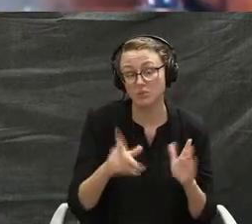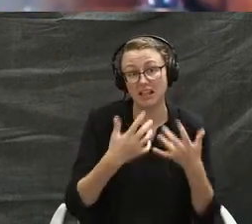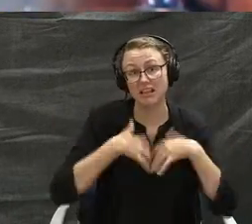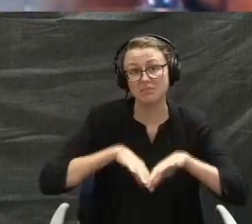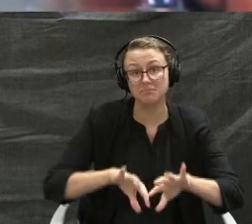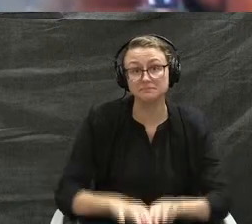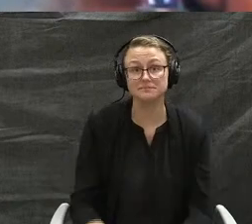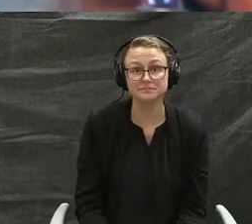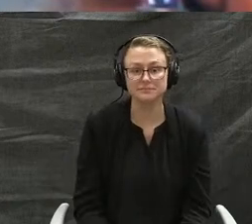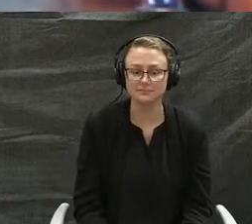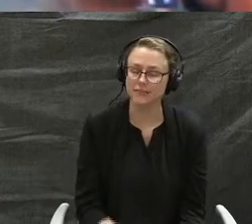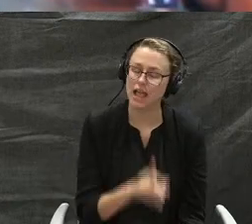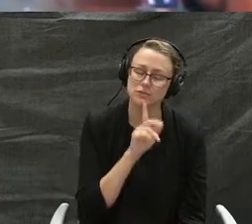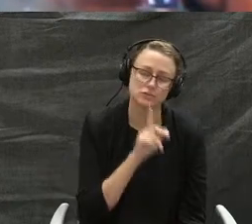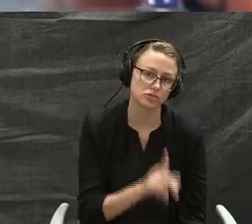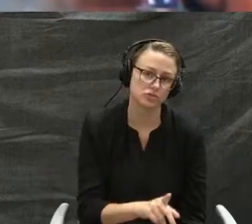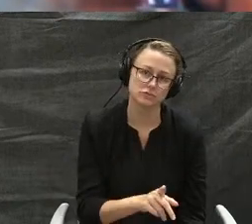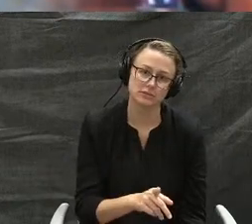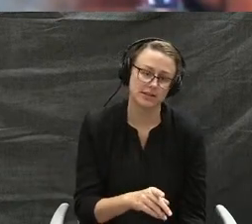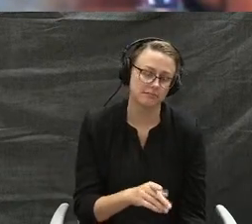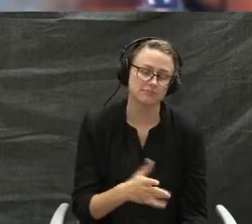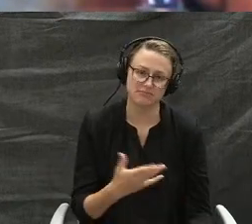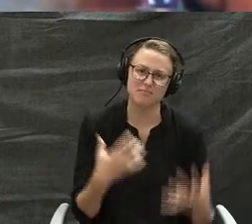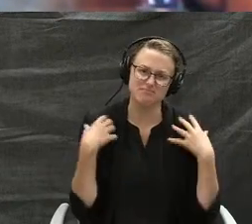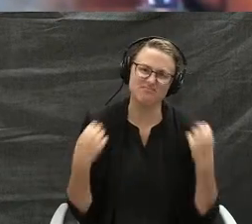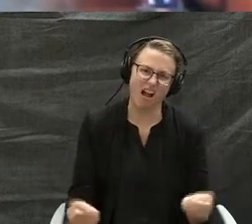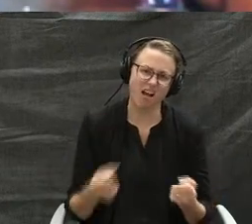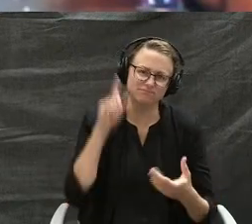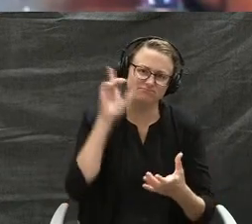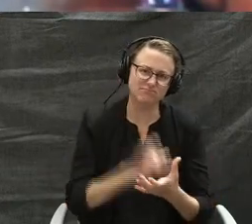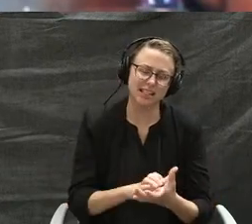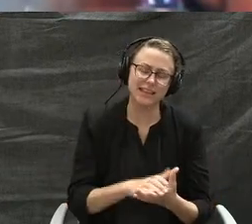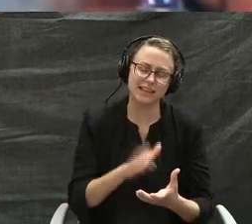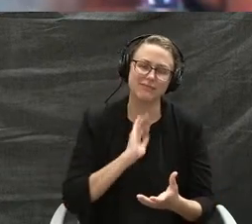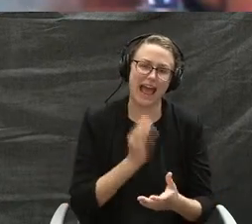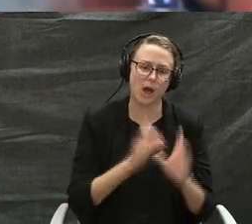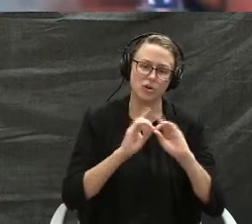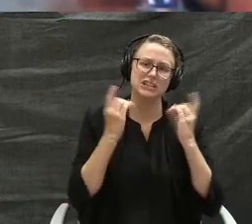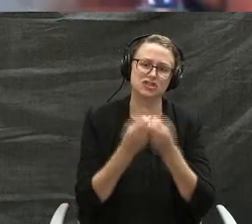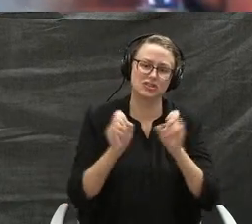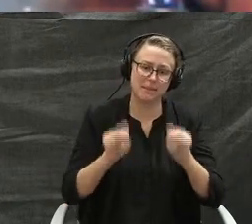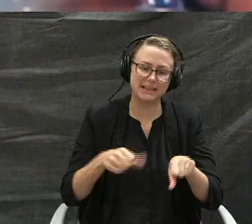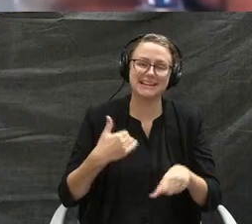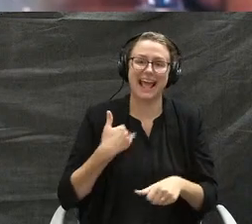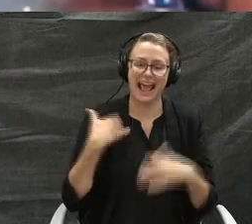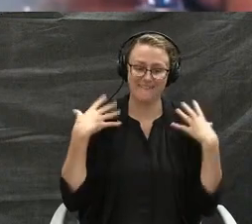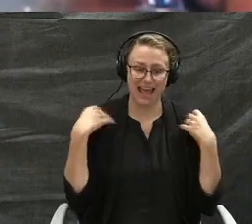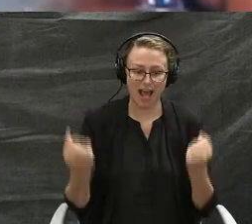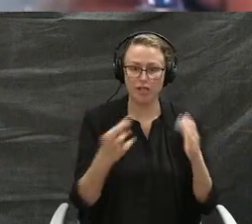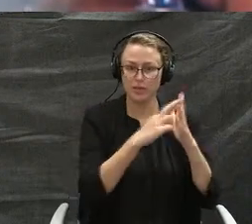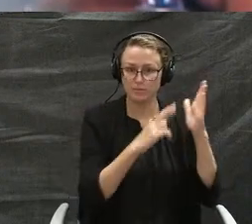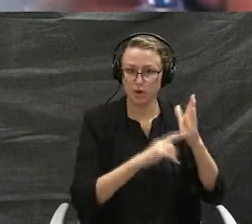I I truly am confidence in our district's ability to have in place health protocols to provide the safest possible